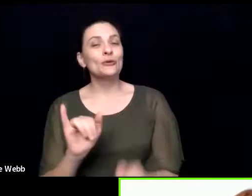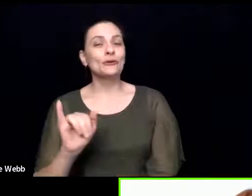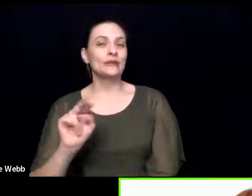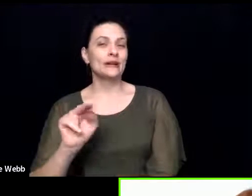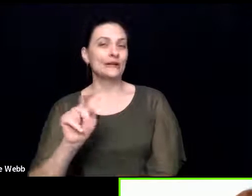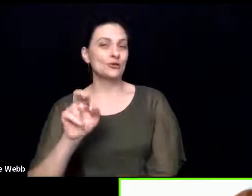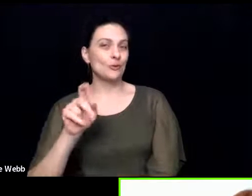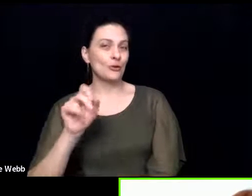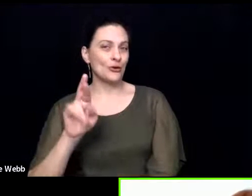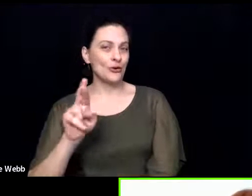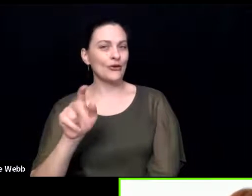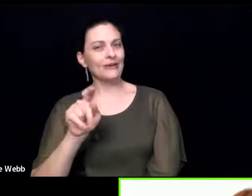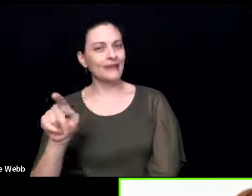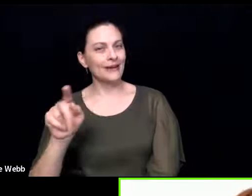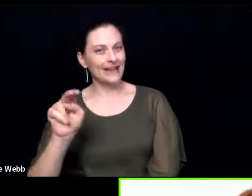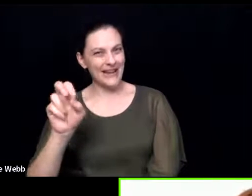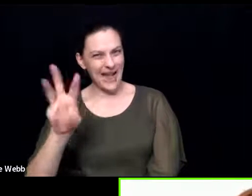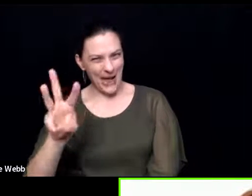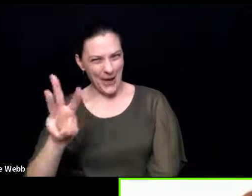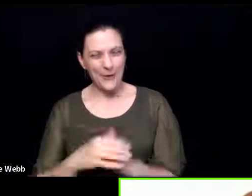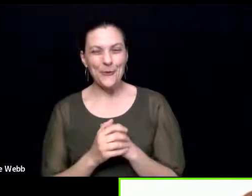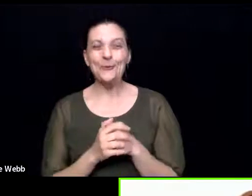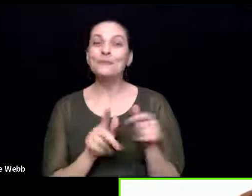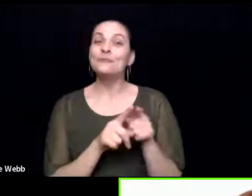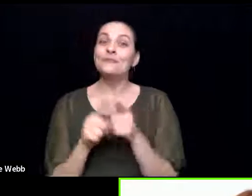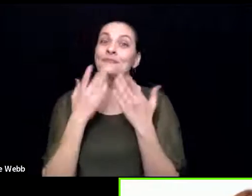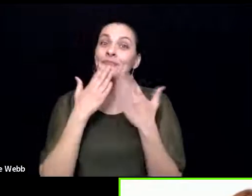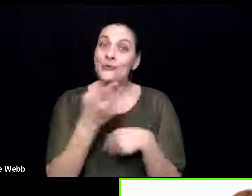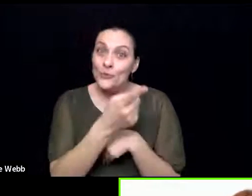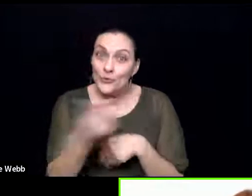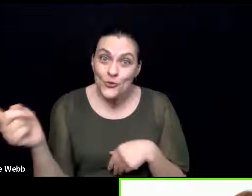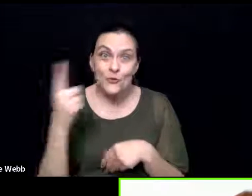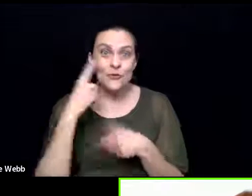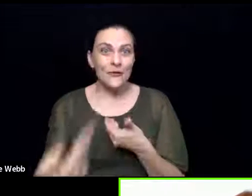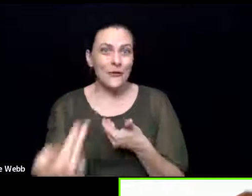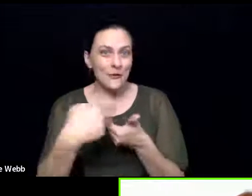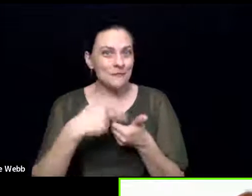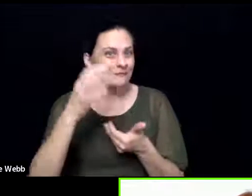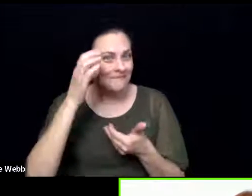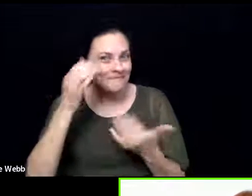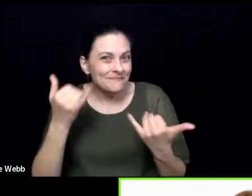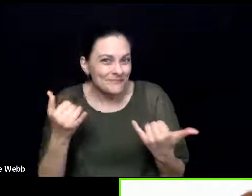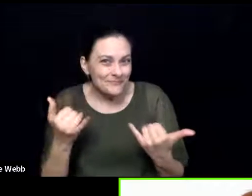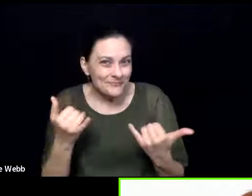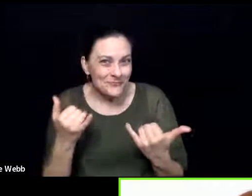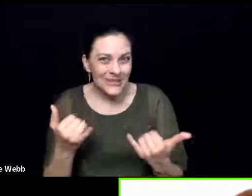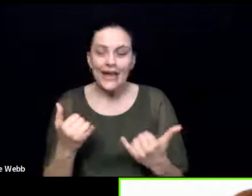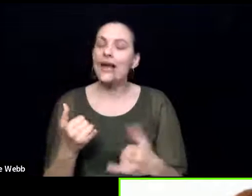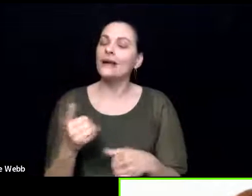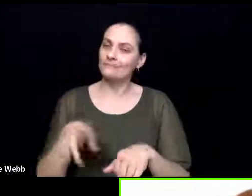Of course, this happens every week on Tuesdays. Please share the live event or the podcast